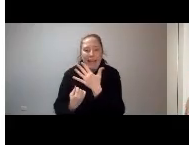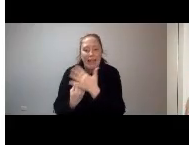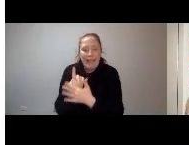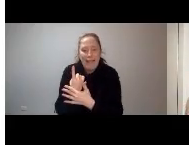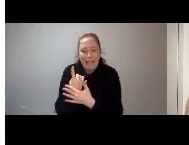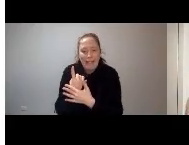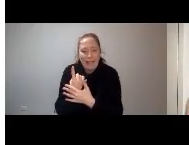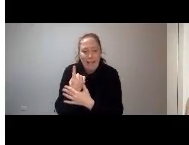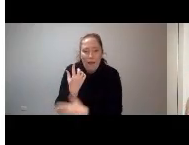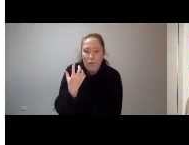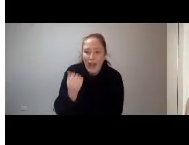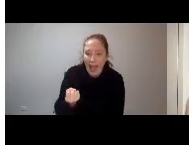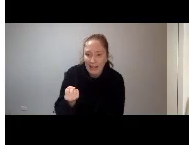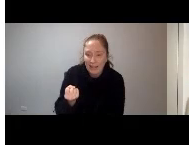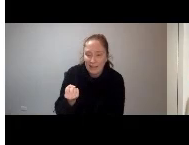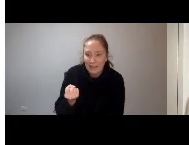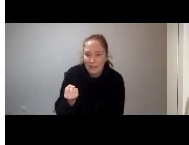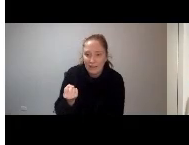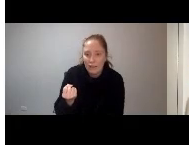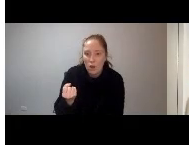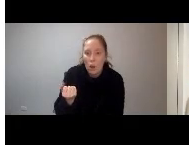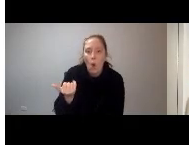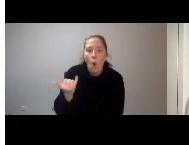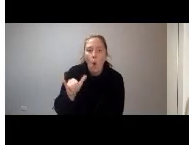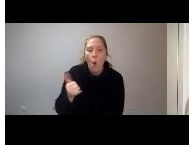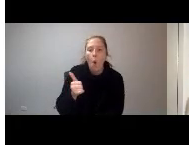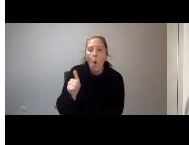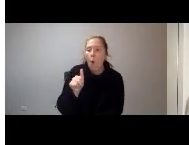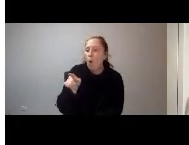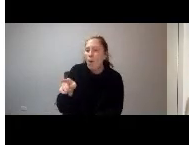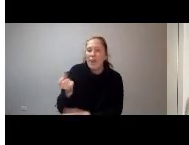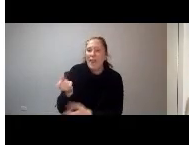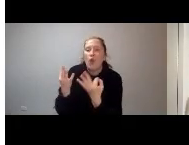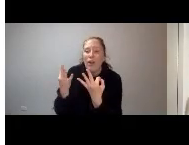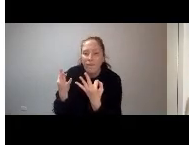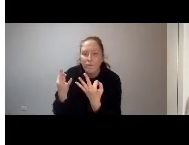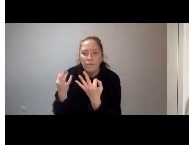Or the absence of things that are already measured. How many complaints are there?